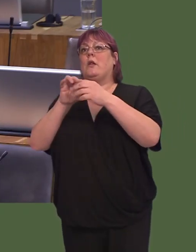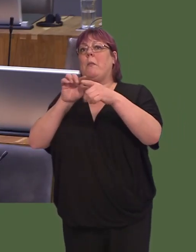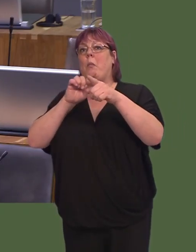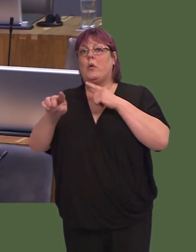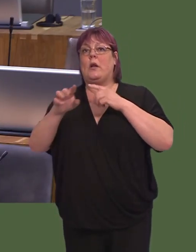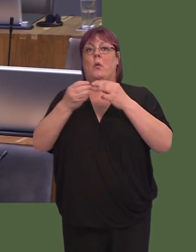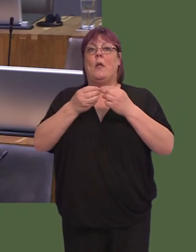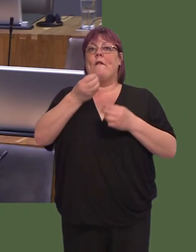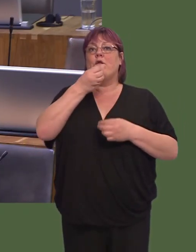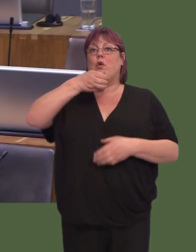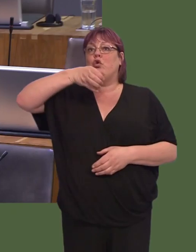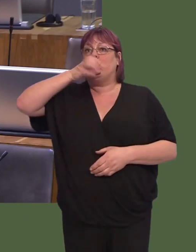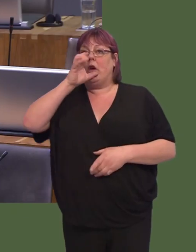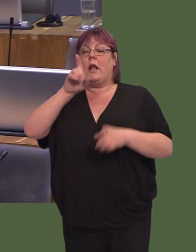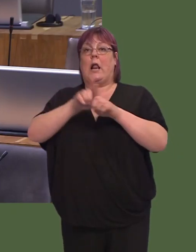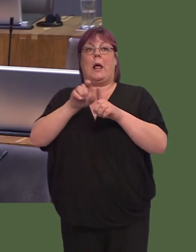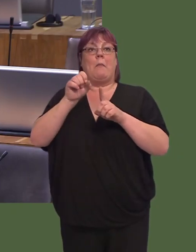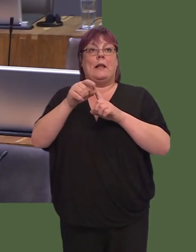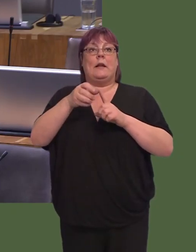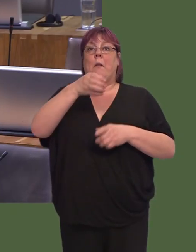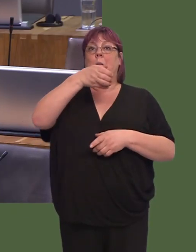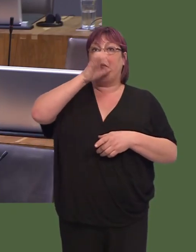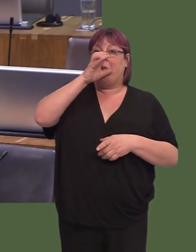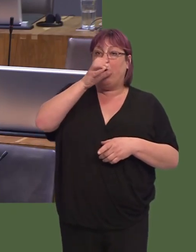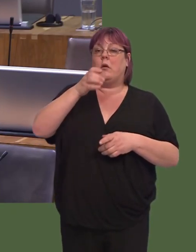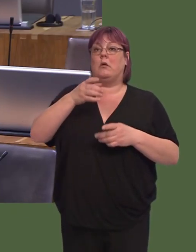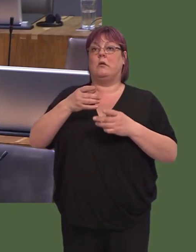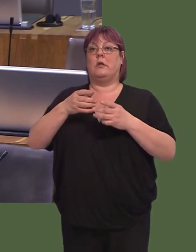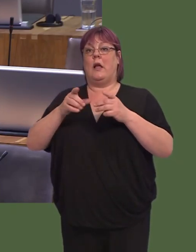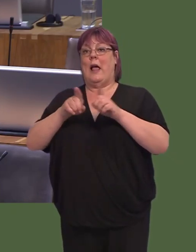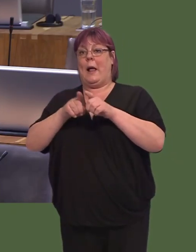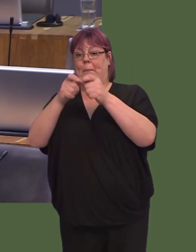bottles and cans, and will also include an analysis of a potential deposit-return scheme.